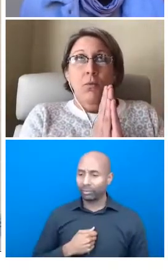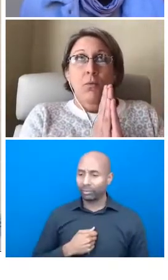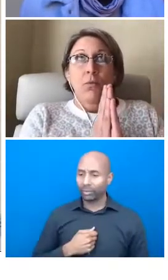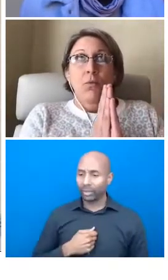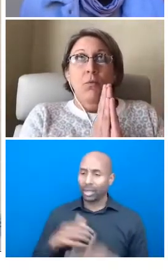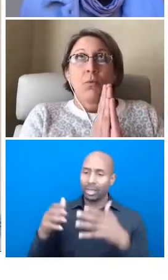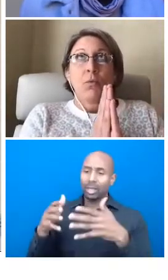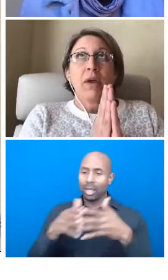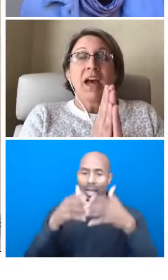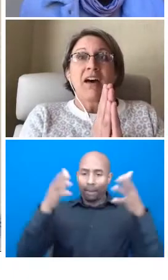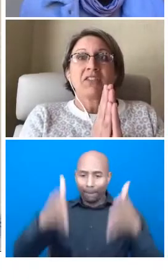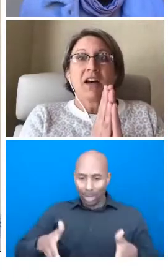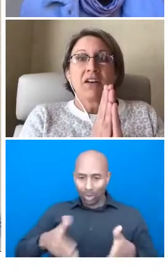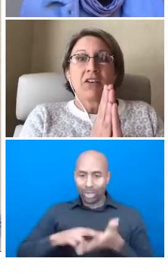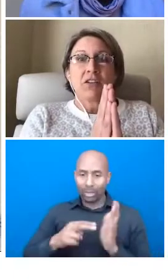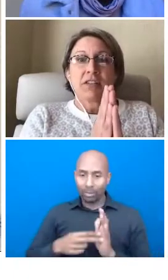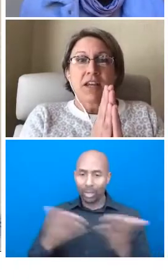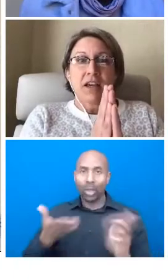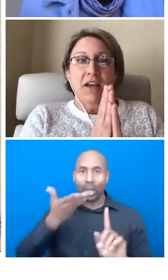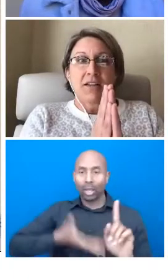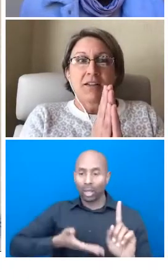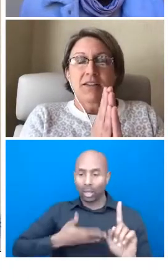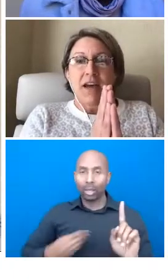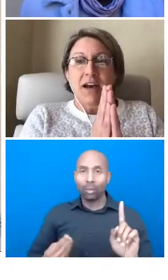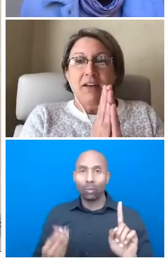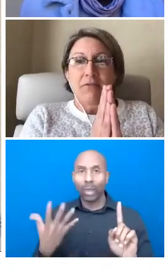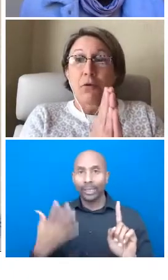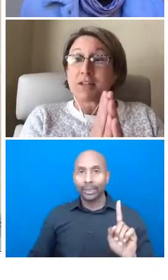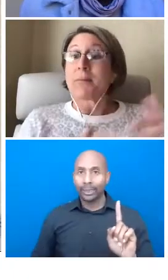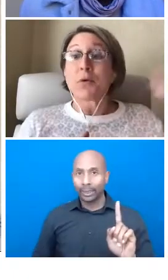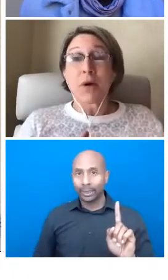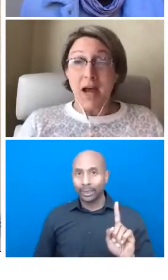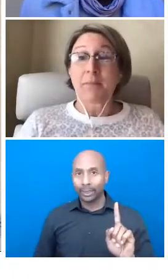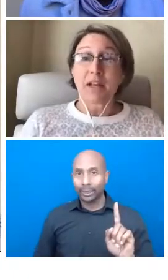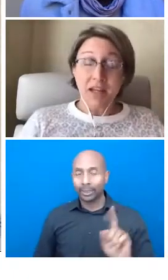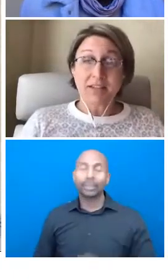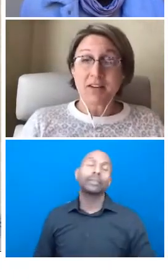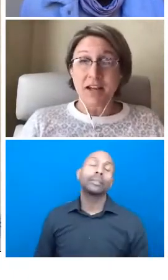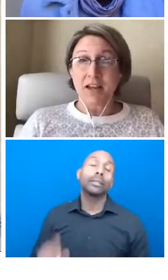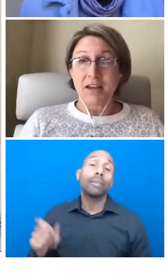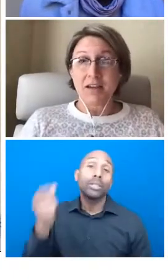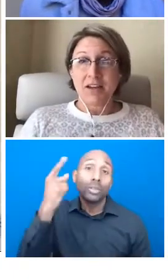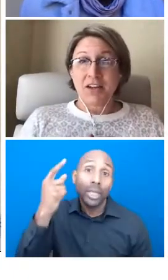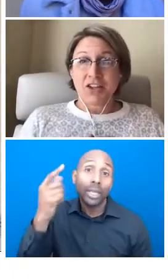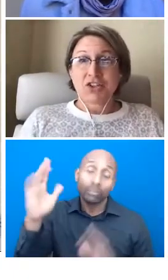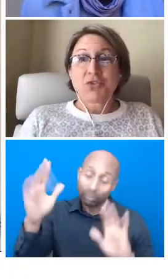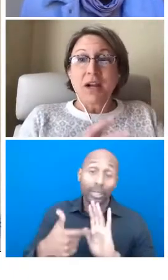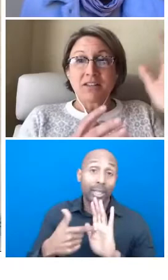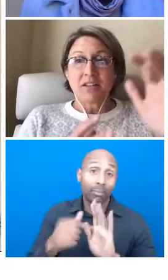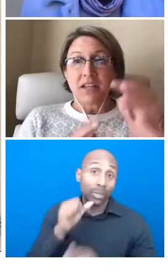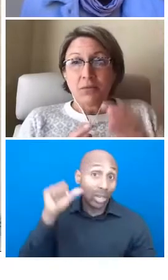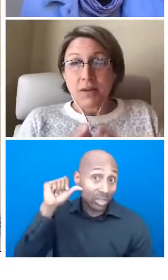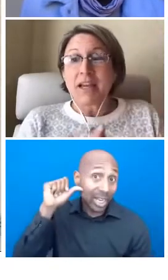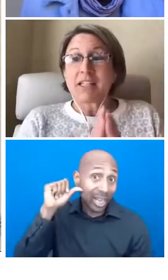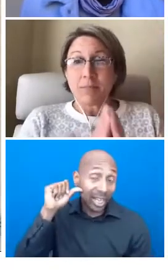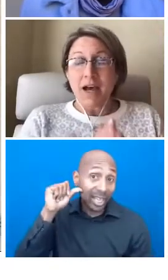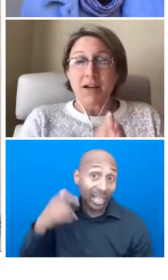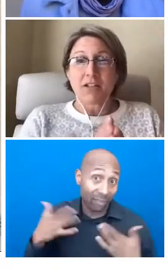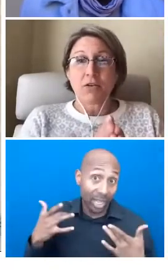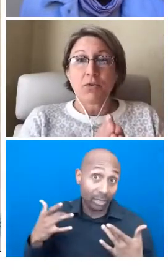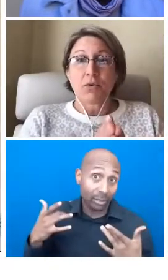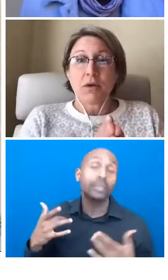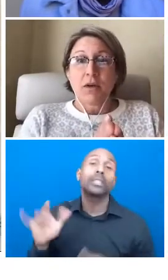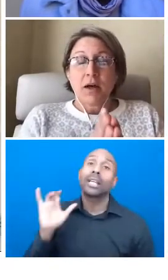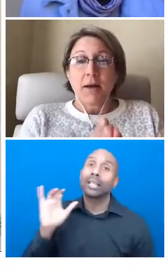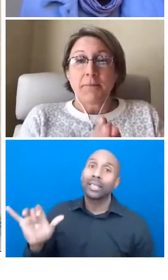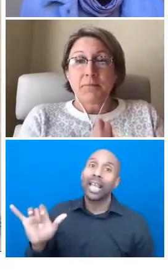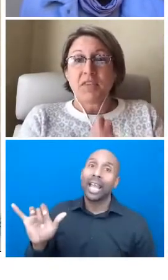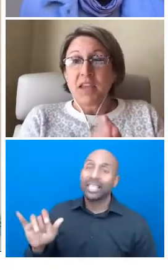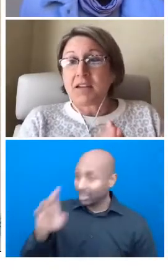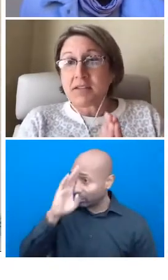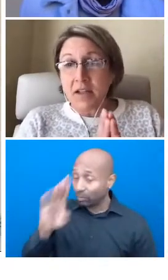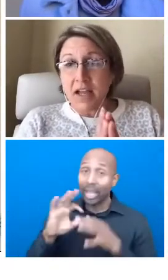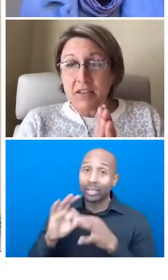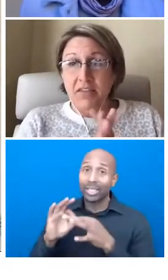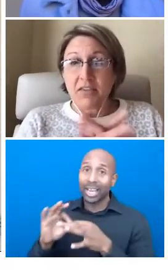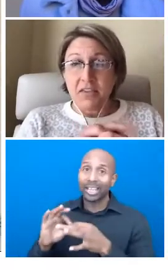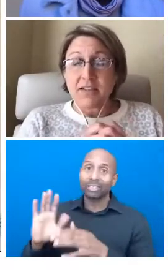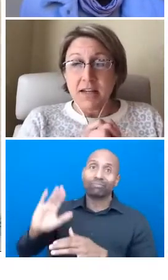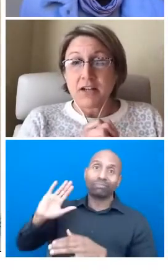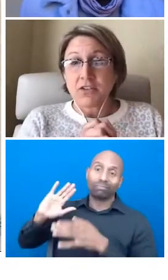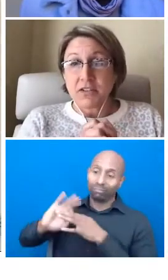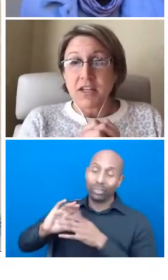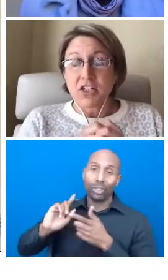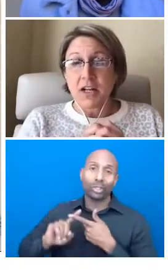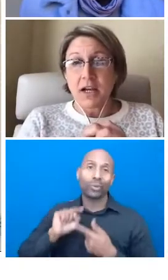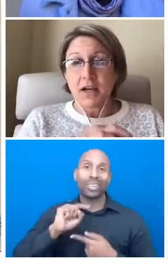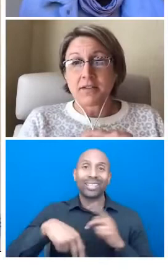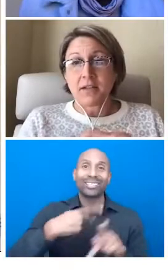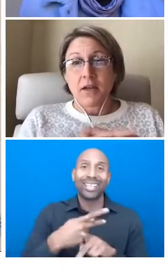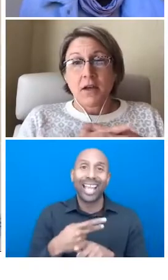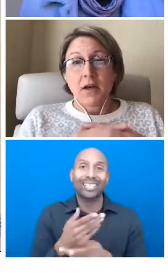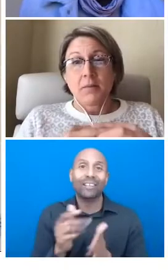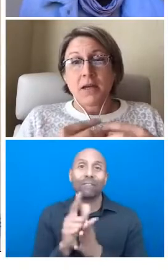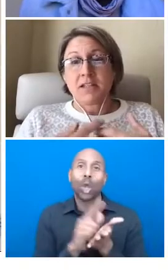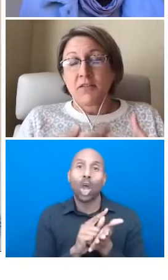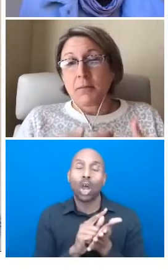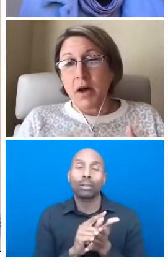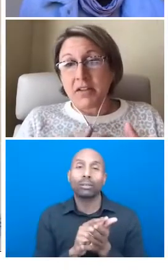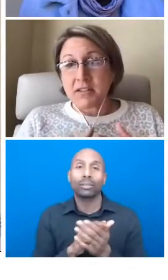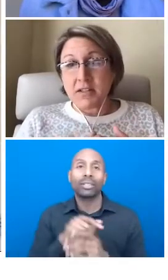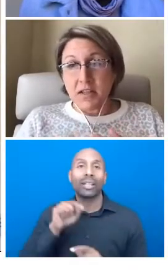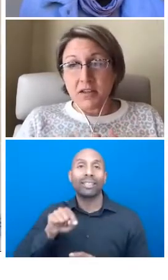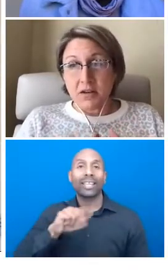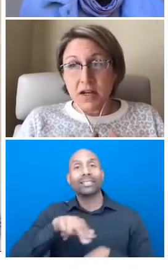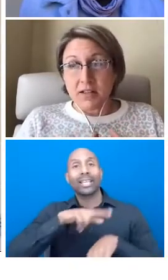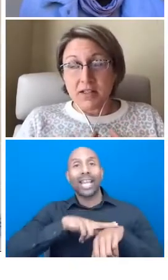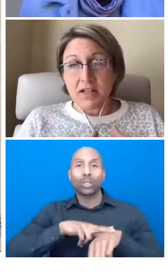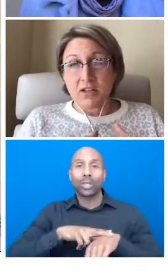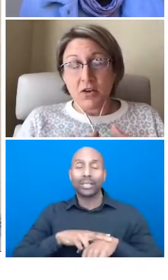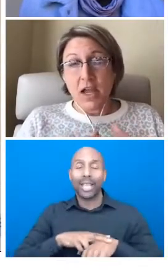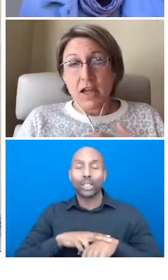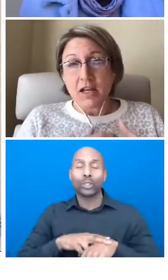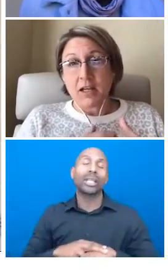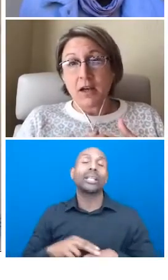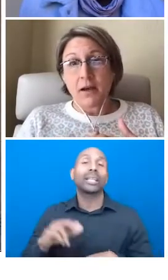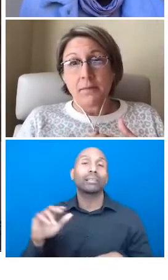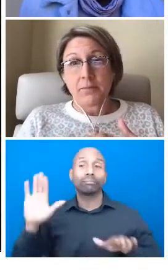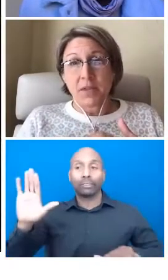For example, what happened yesterday directly relates back to these nationalization acts.